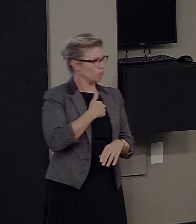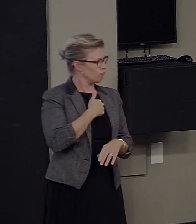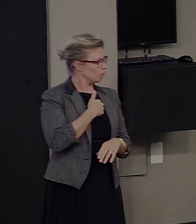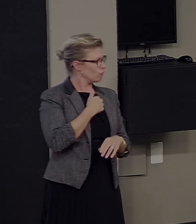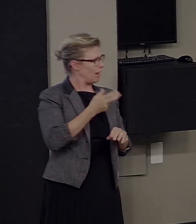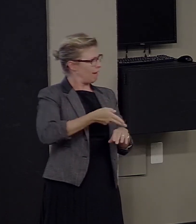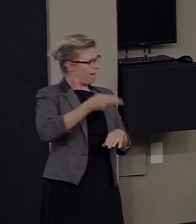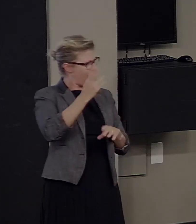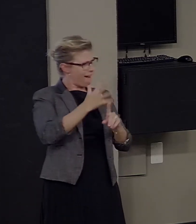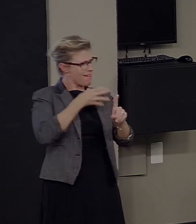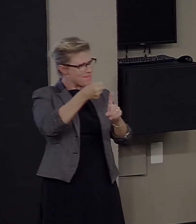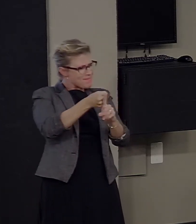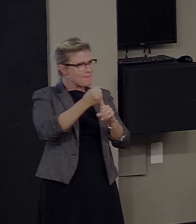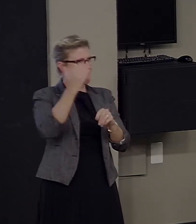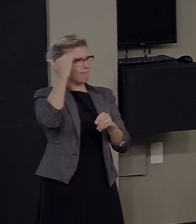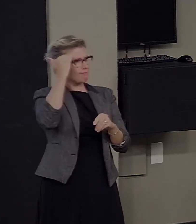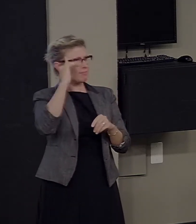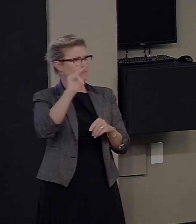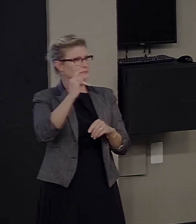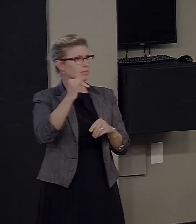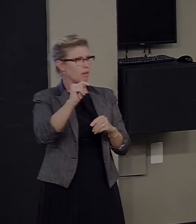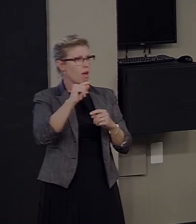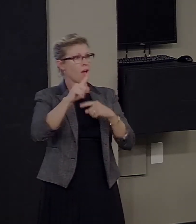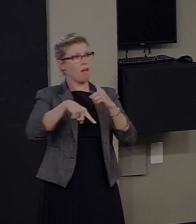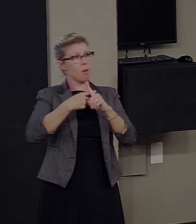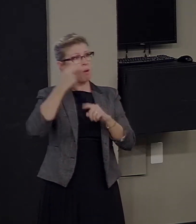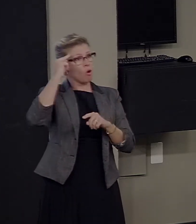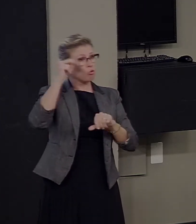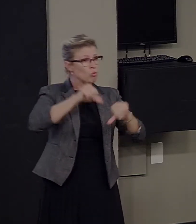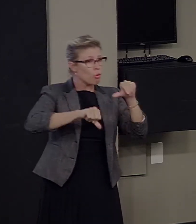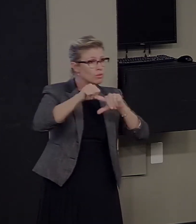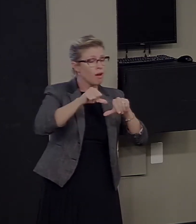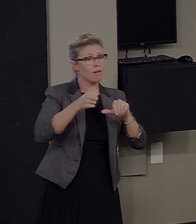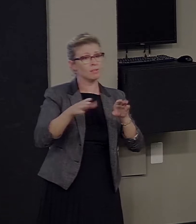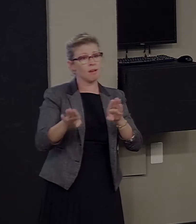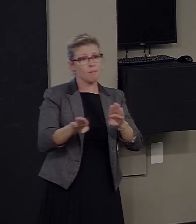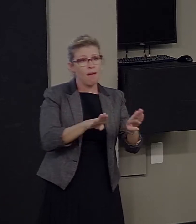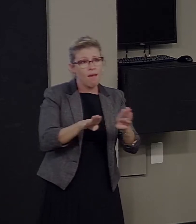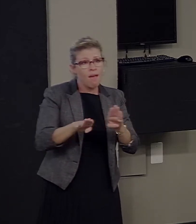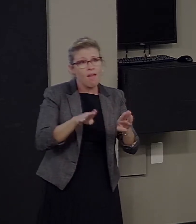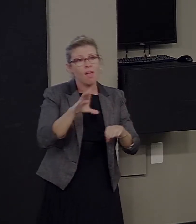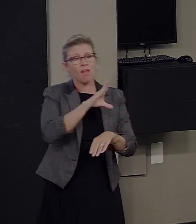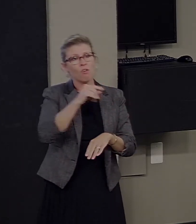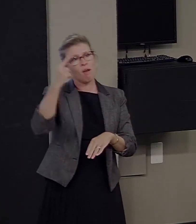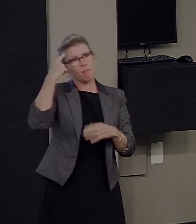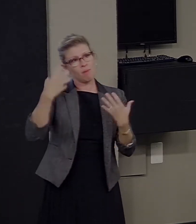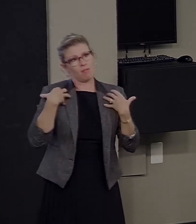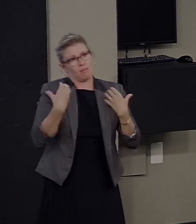high-impact insights regarding the neuroscience, the behaviors, and the mental health of children